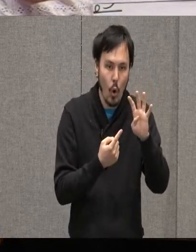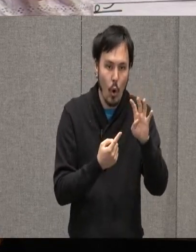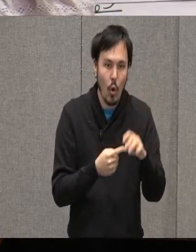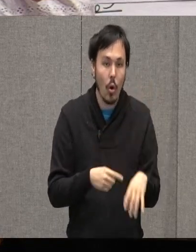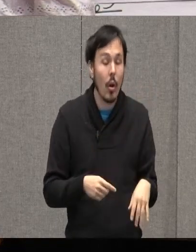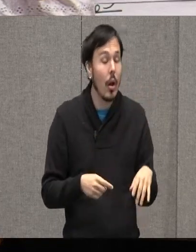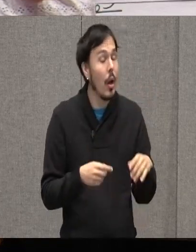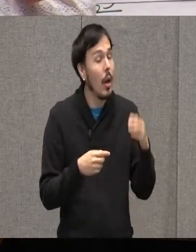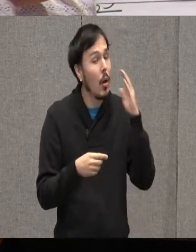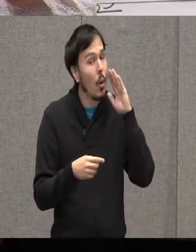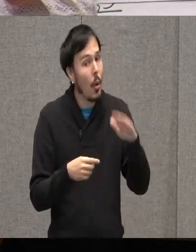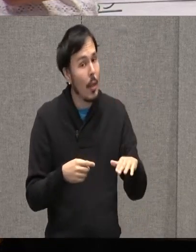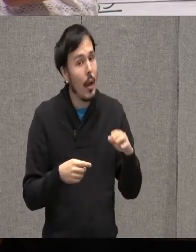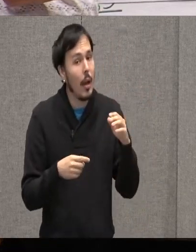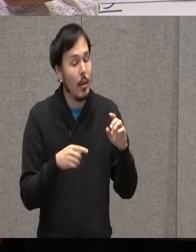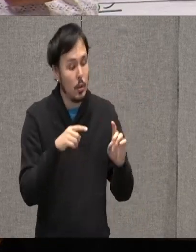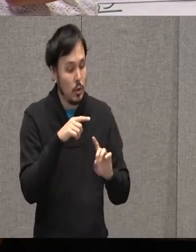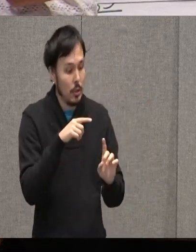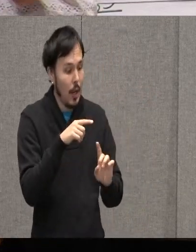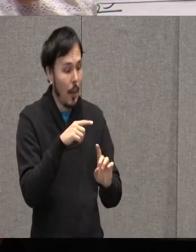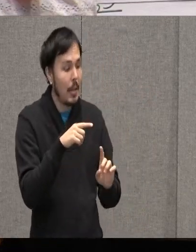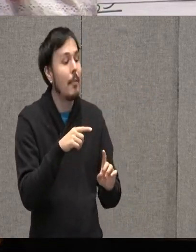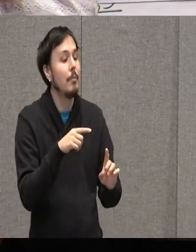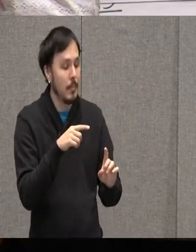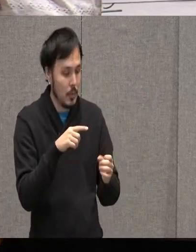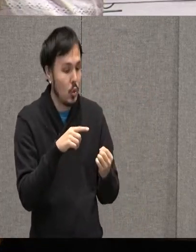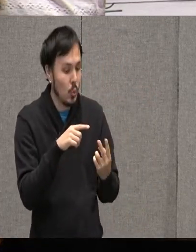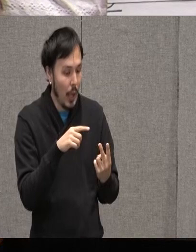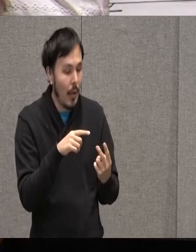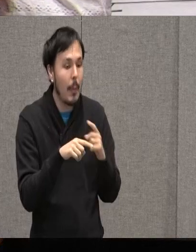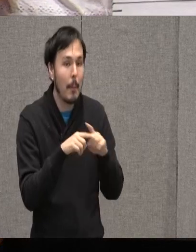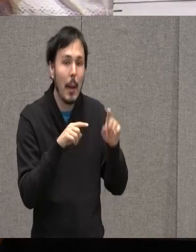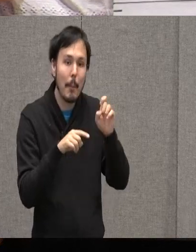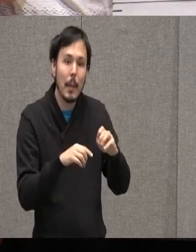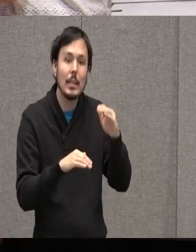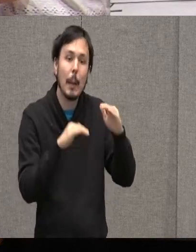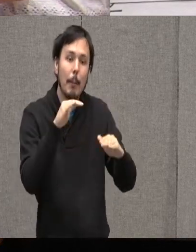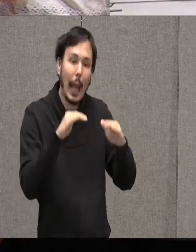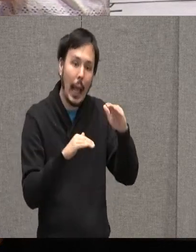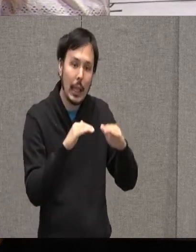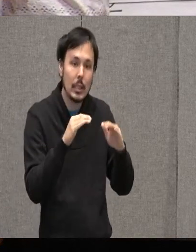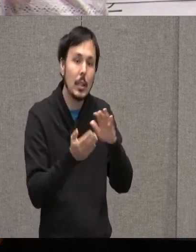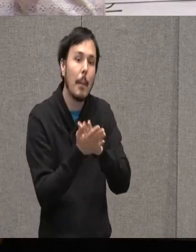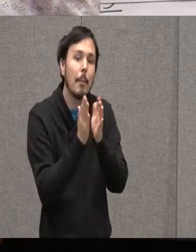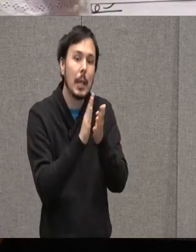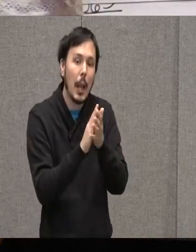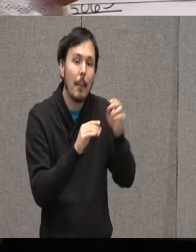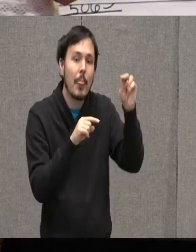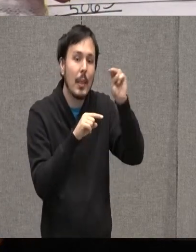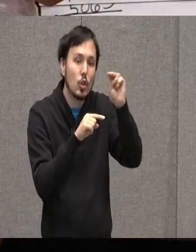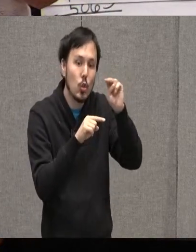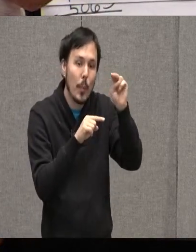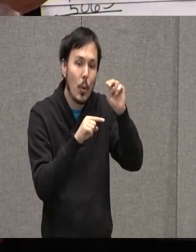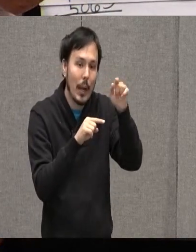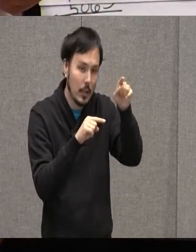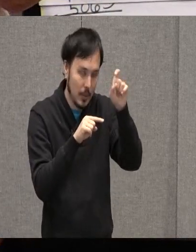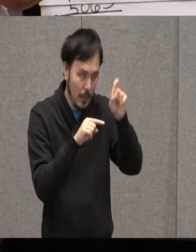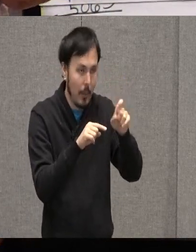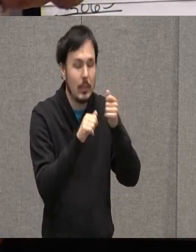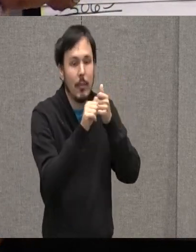whatever you do to one you have to do to the other it's almost like a balancing of an equation. If you do something to one side you've got to do it to the other side.